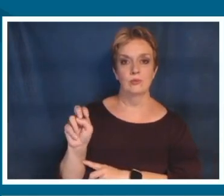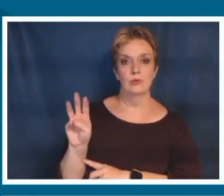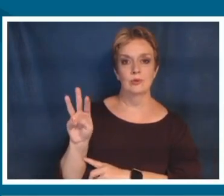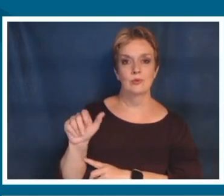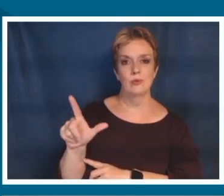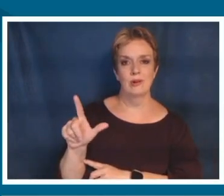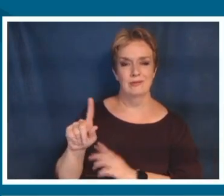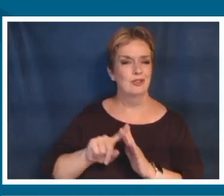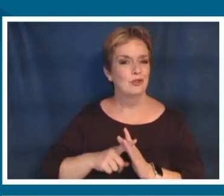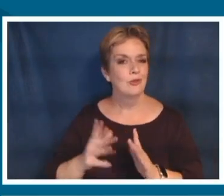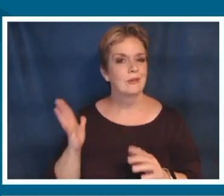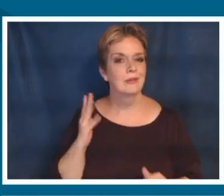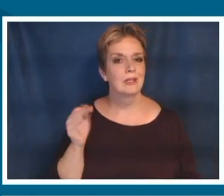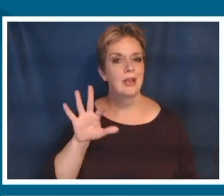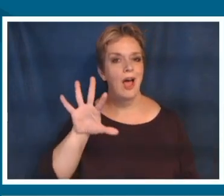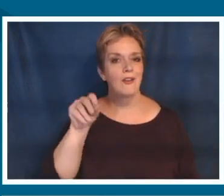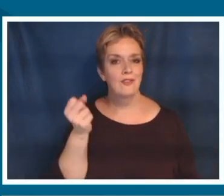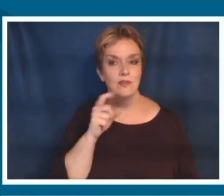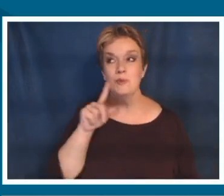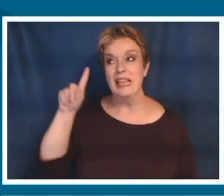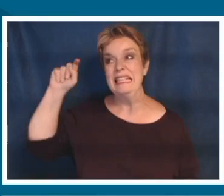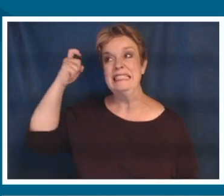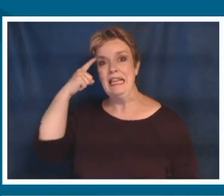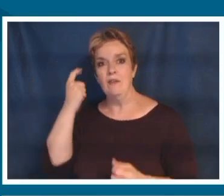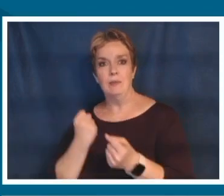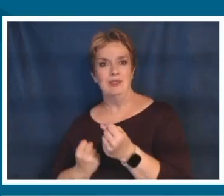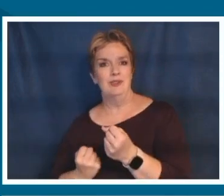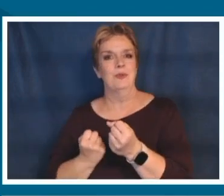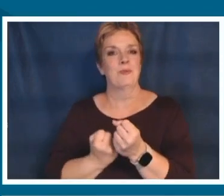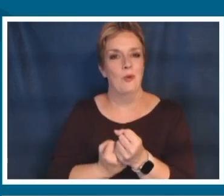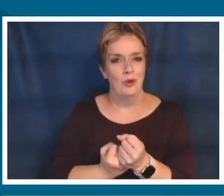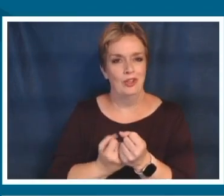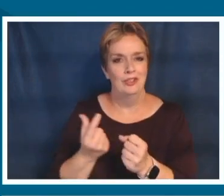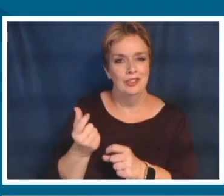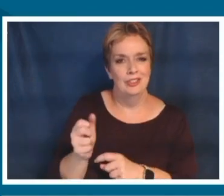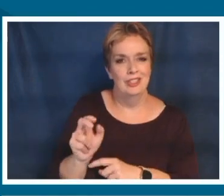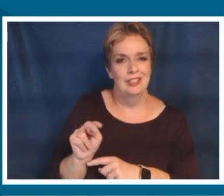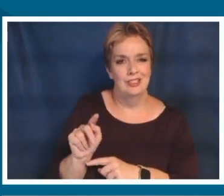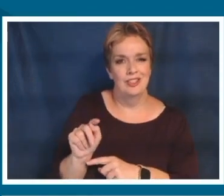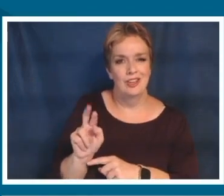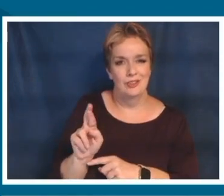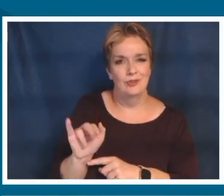so we we actually we realized that in